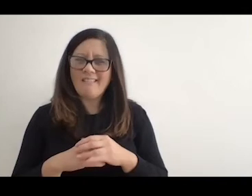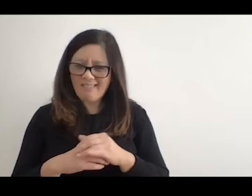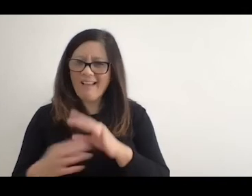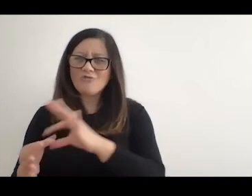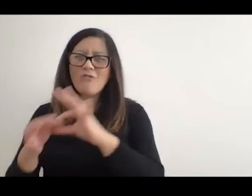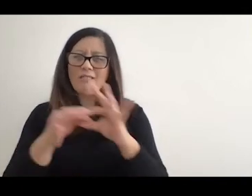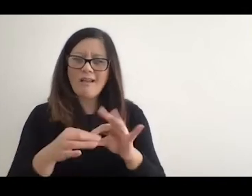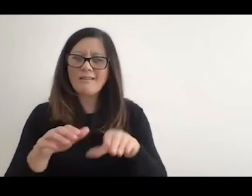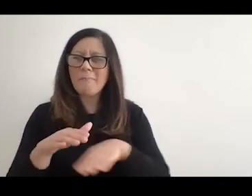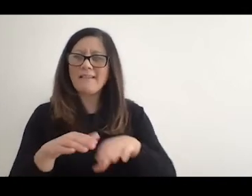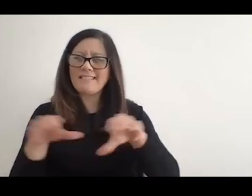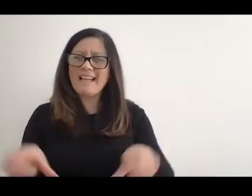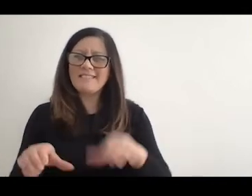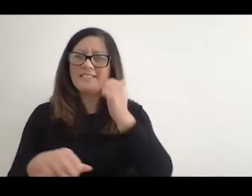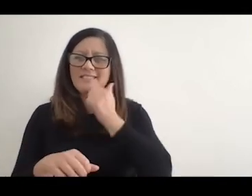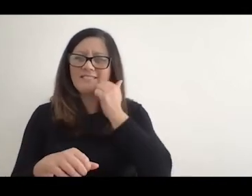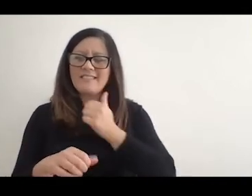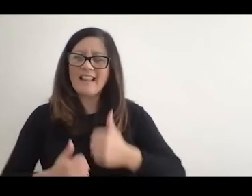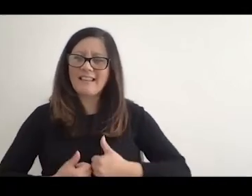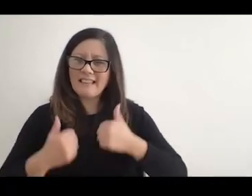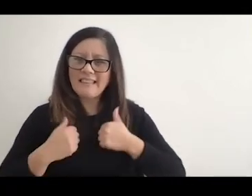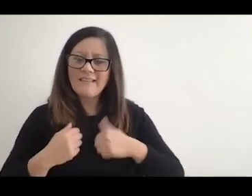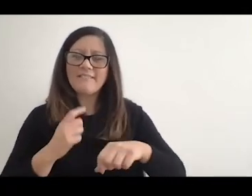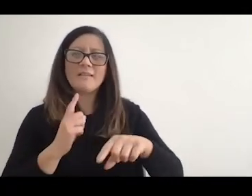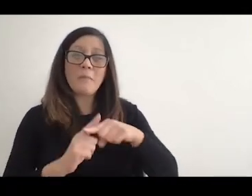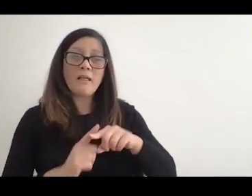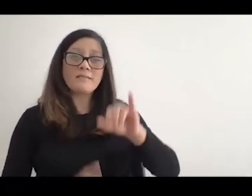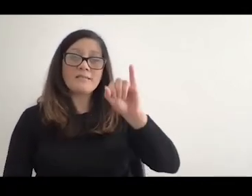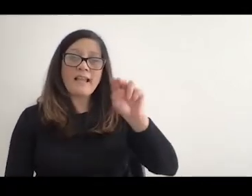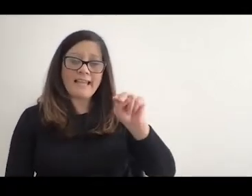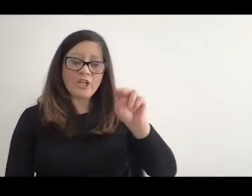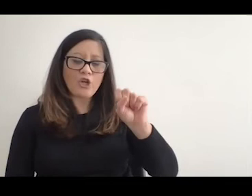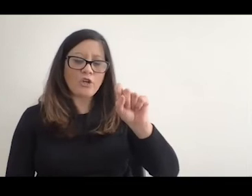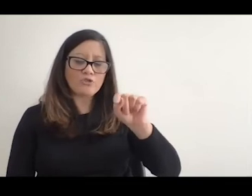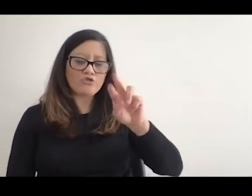Instrumental activities of daily living. How what. We wear impacts how we feel.